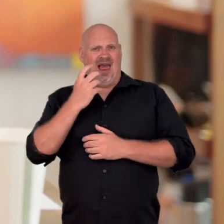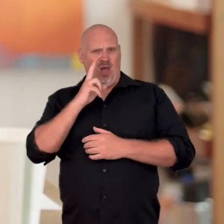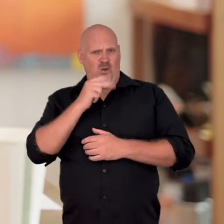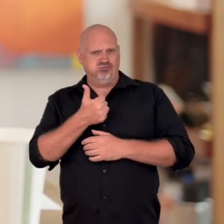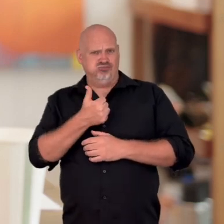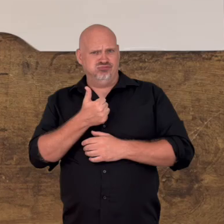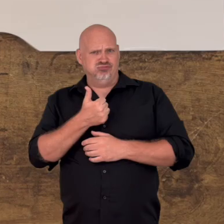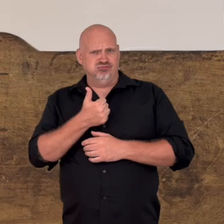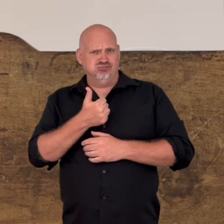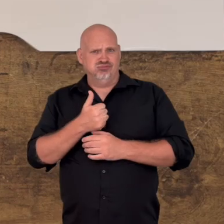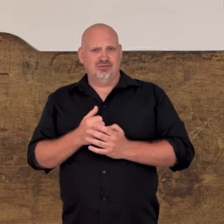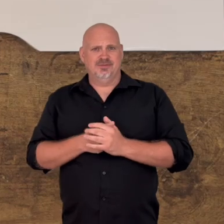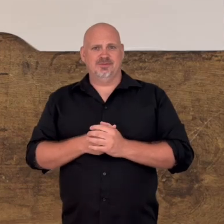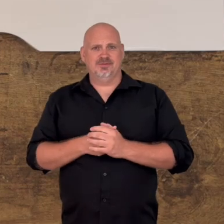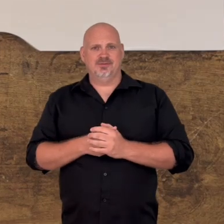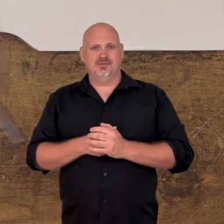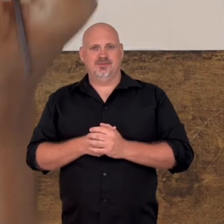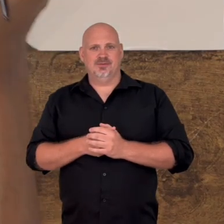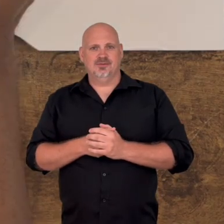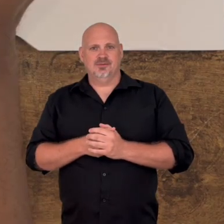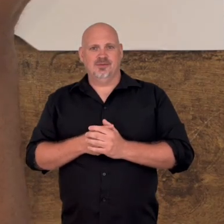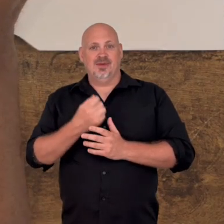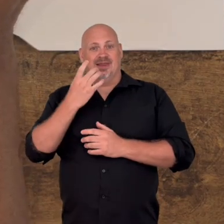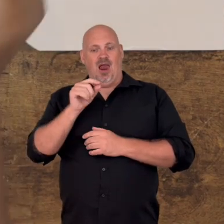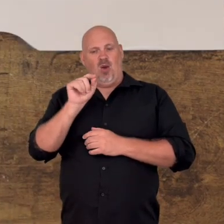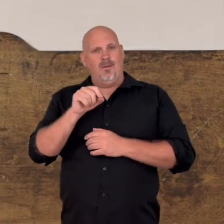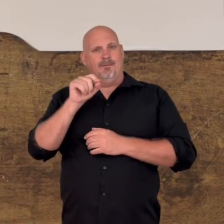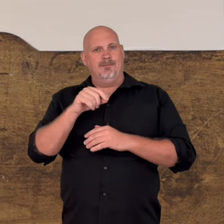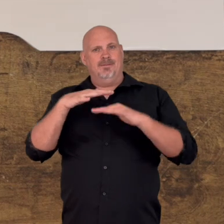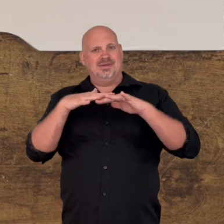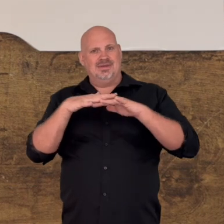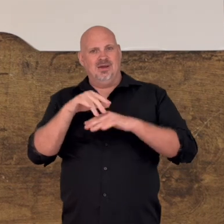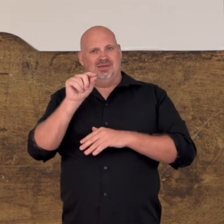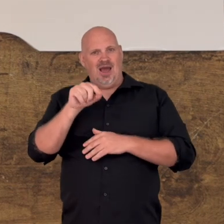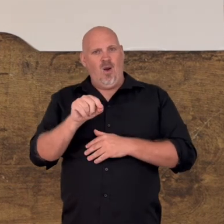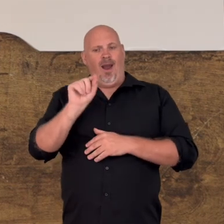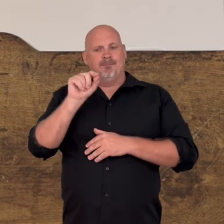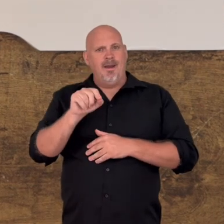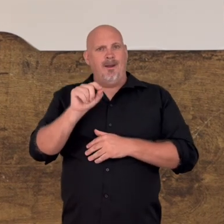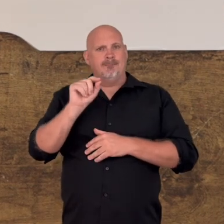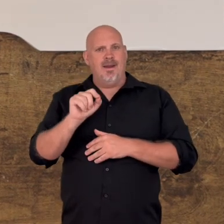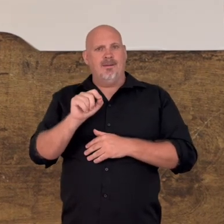and so have the yellow kind of like the gradient complete now you have that